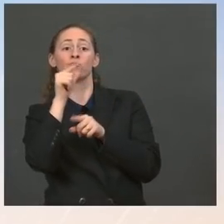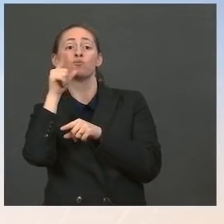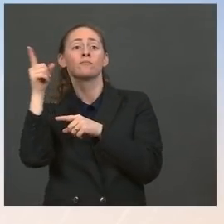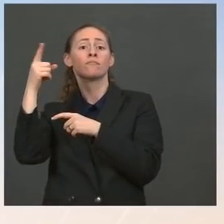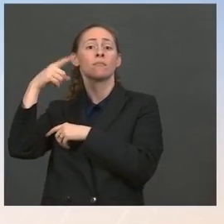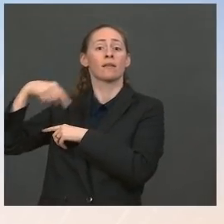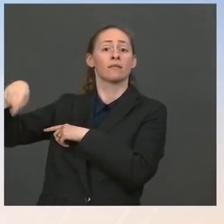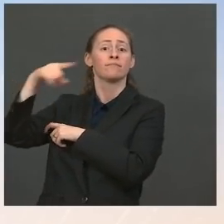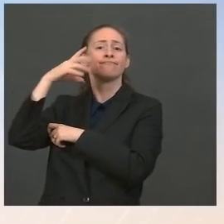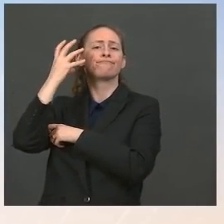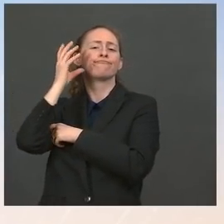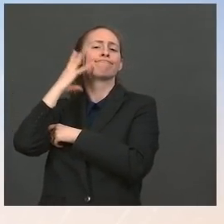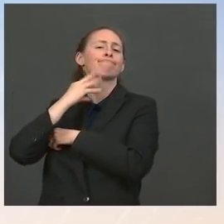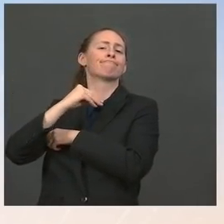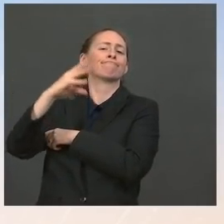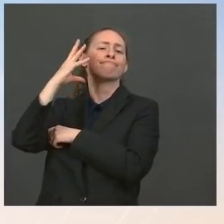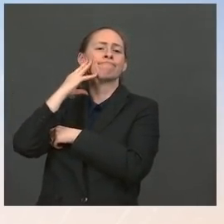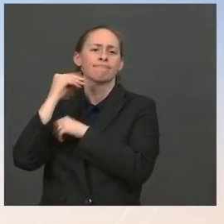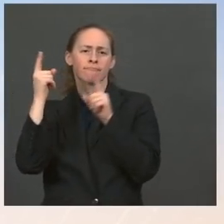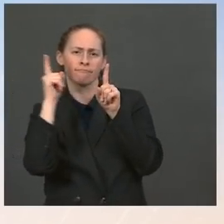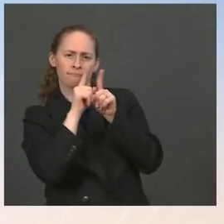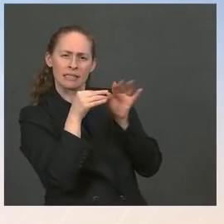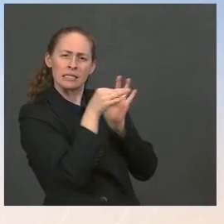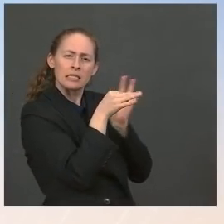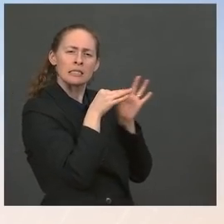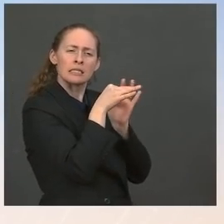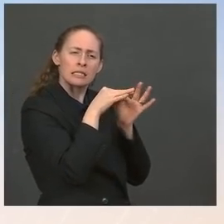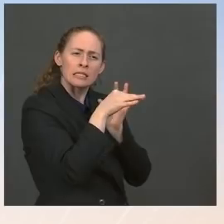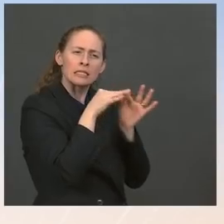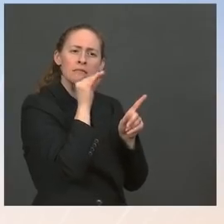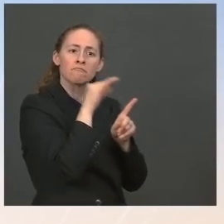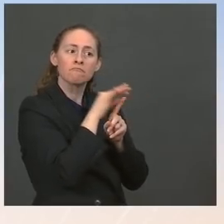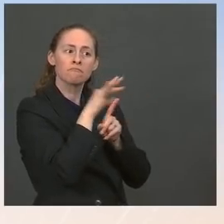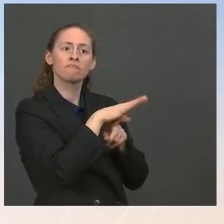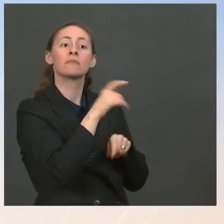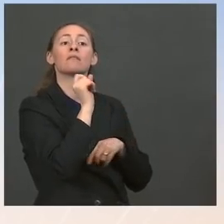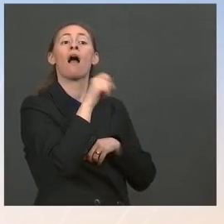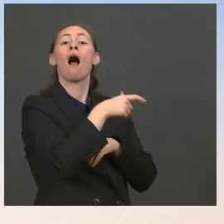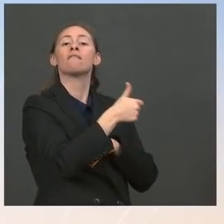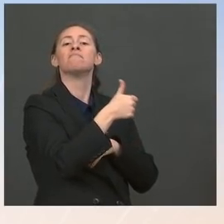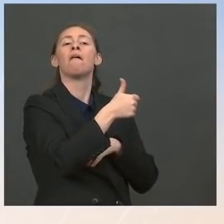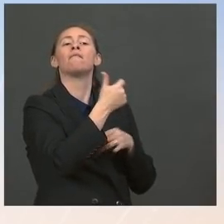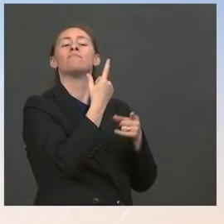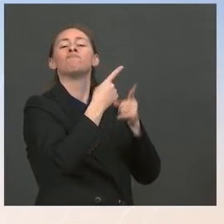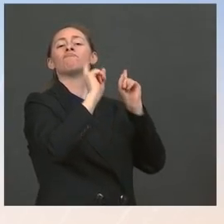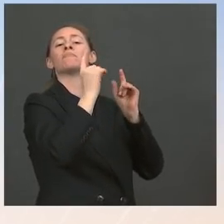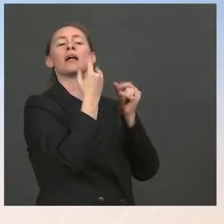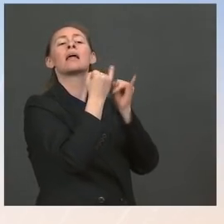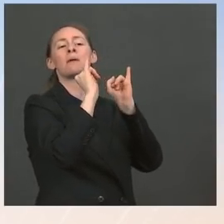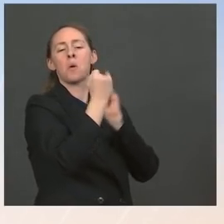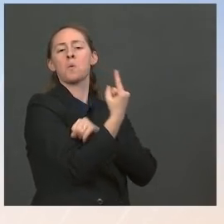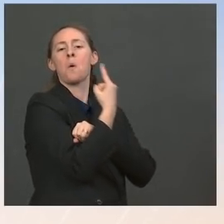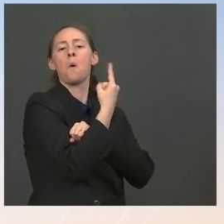We want as many people to be qualified drivers as possible, but never at the expense of safety. And we'll always look at other --